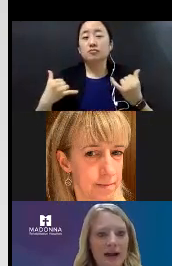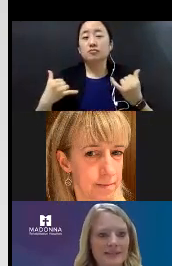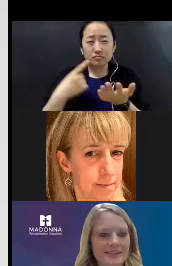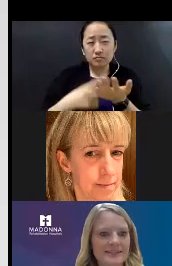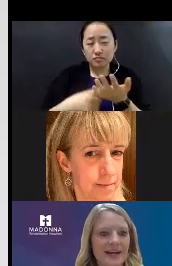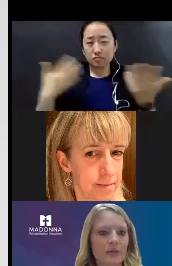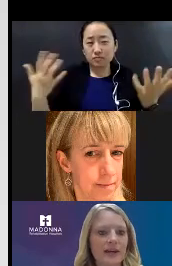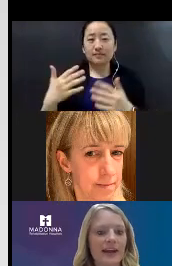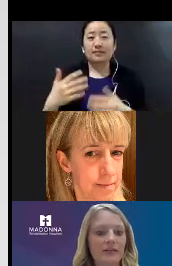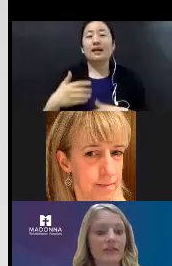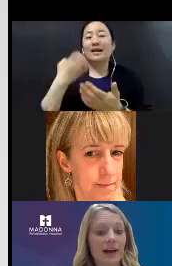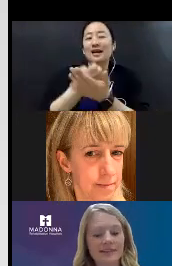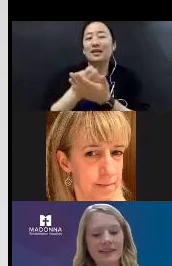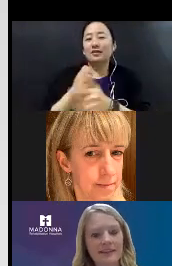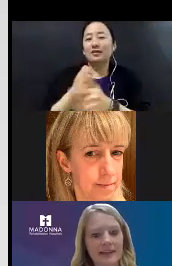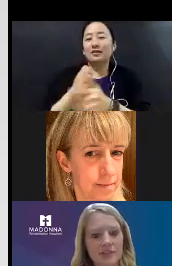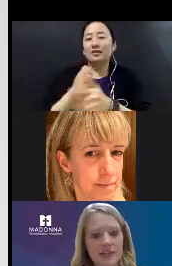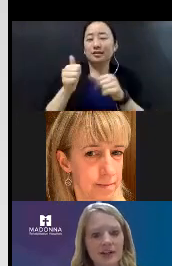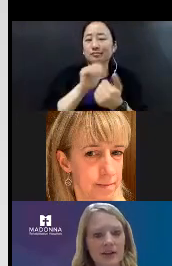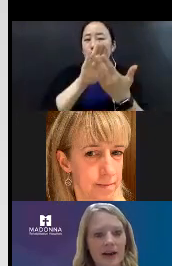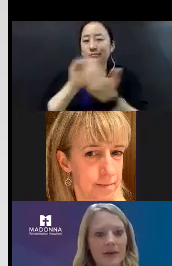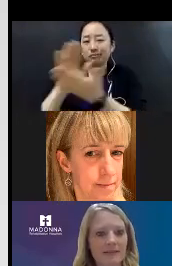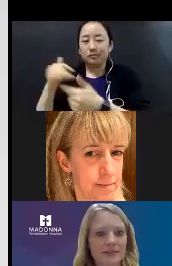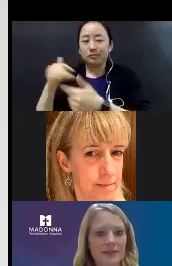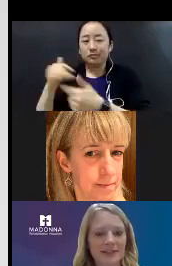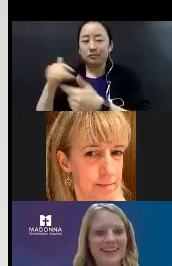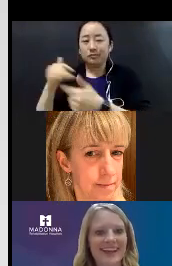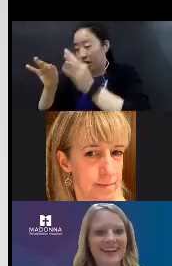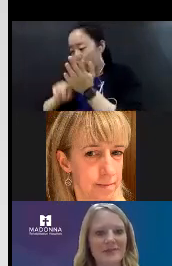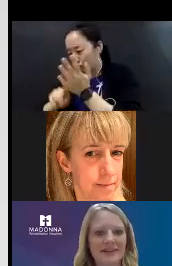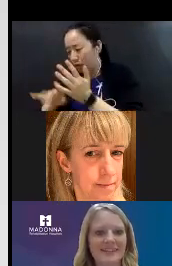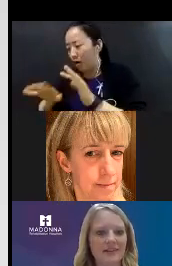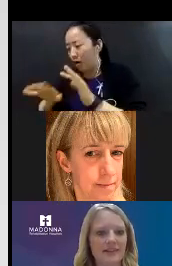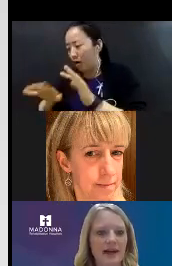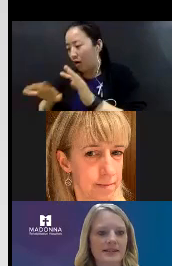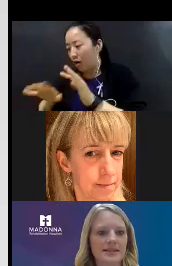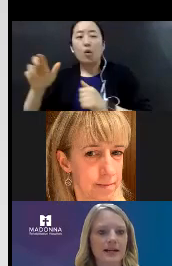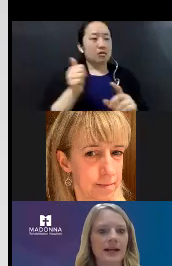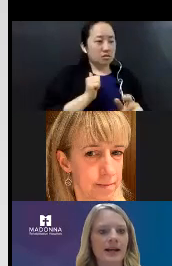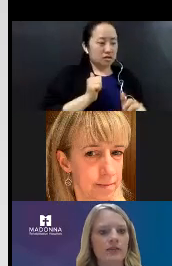PRACTICES WE HAVE FOUND IN THE LITERATURE OR WE HAVE LEARNED AND IMPLEMENTED OVER THE PASS YEAR TO